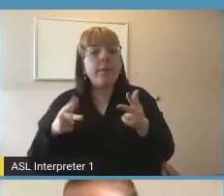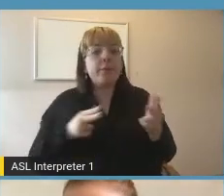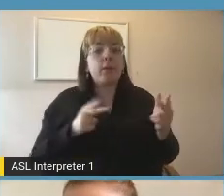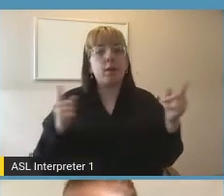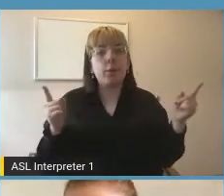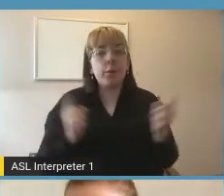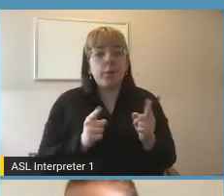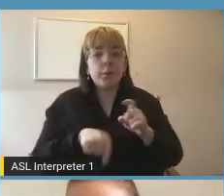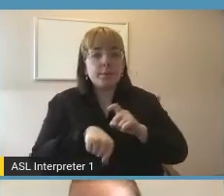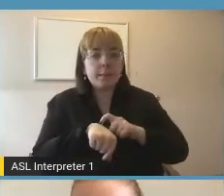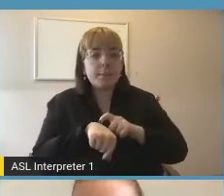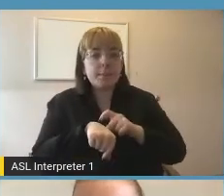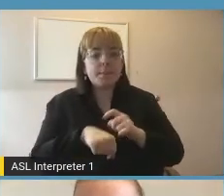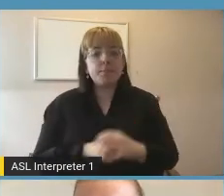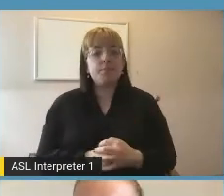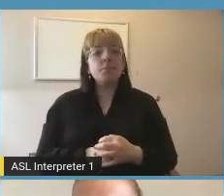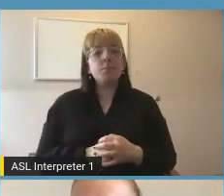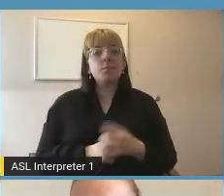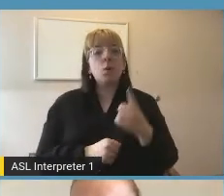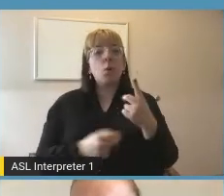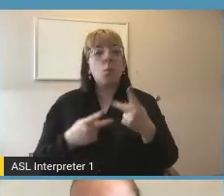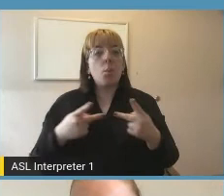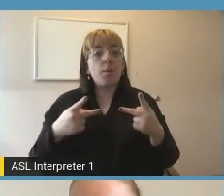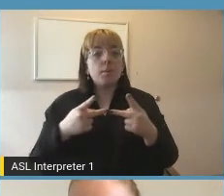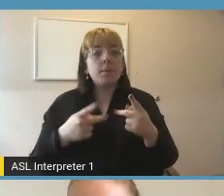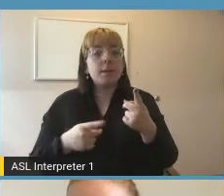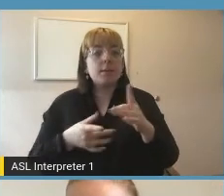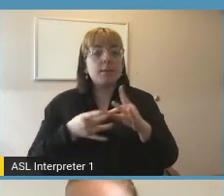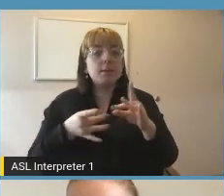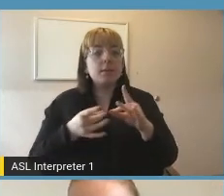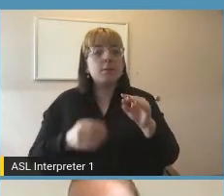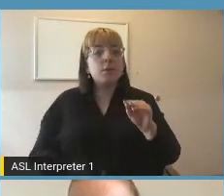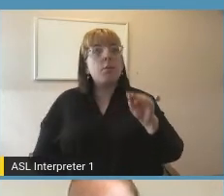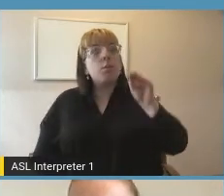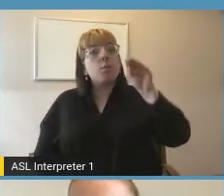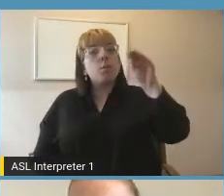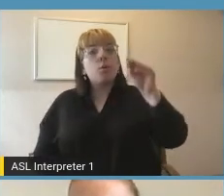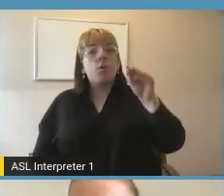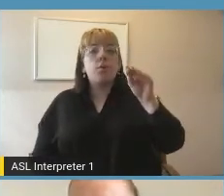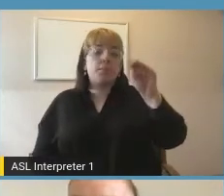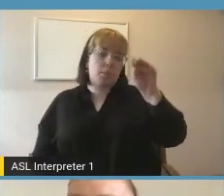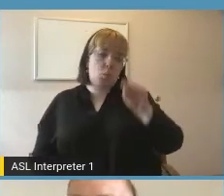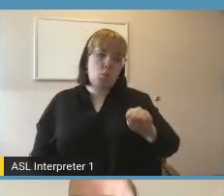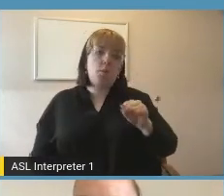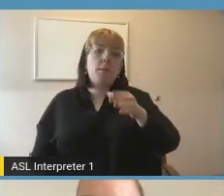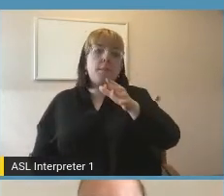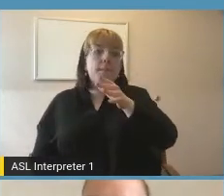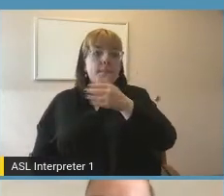he says we moved here it was much better farmland and he originally says and the bay here is